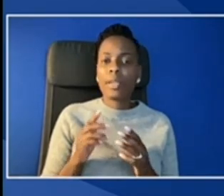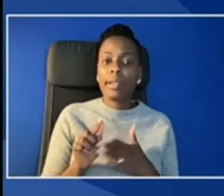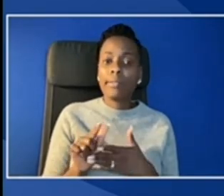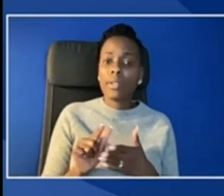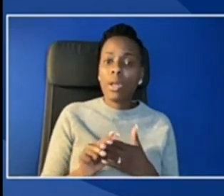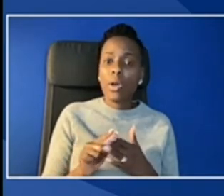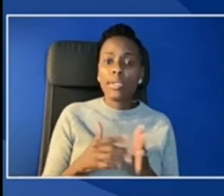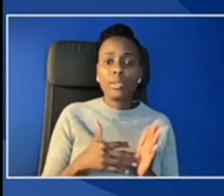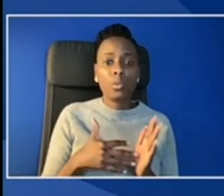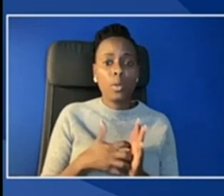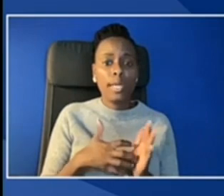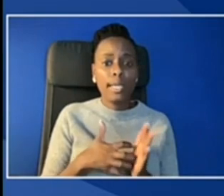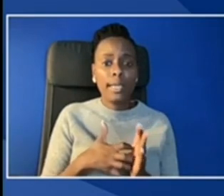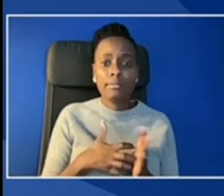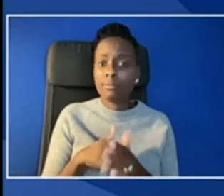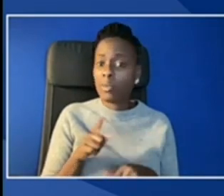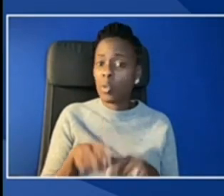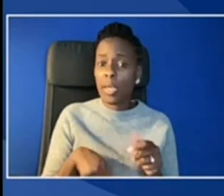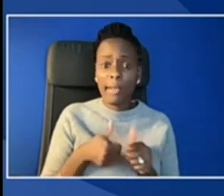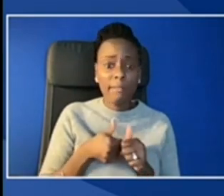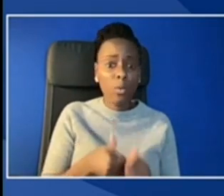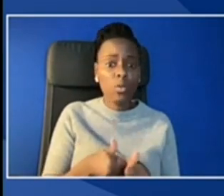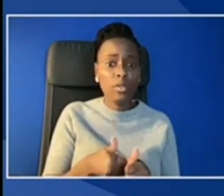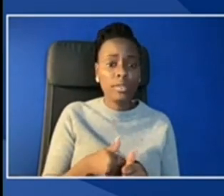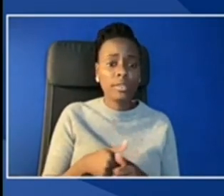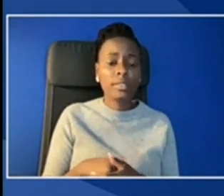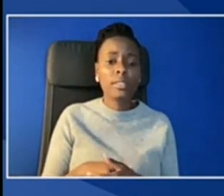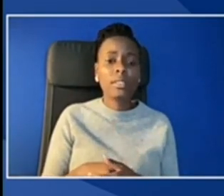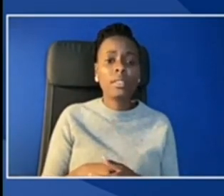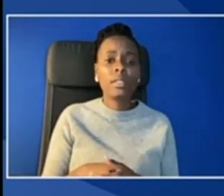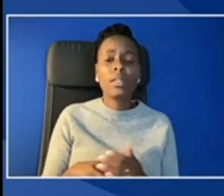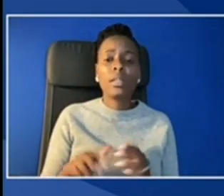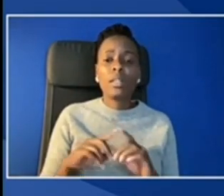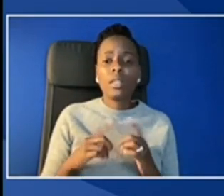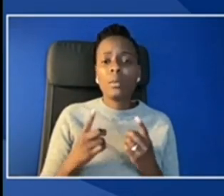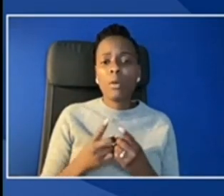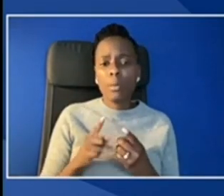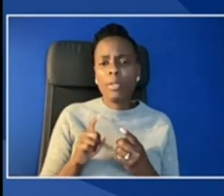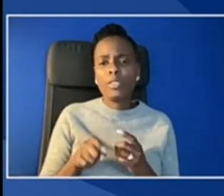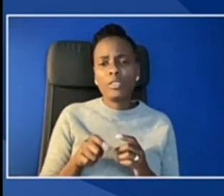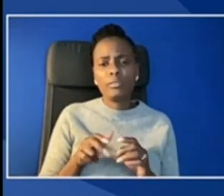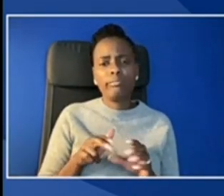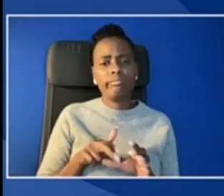remain enforceable. The Department should step away from the process and let bankruptcy courts decide